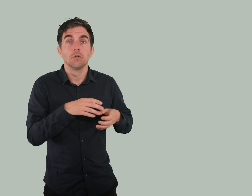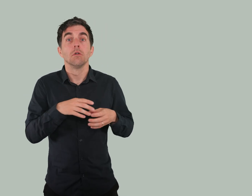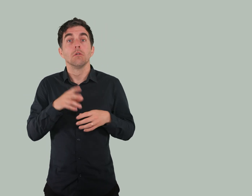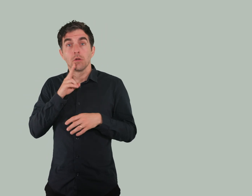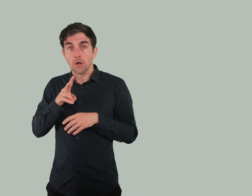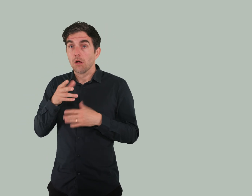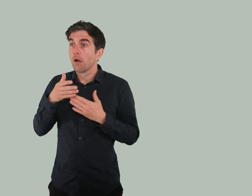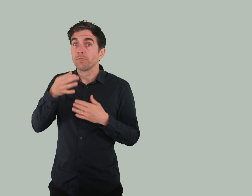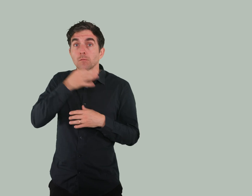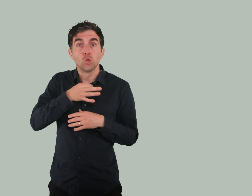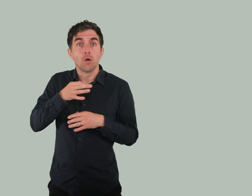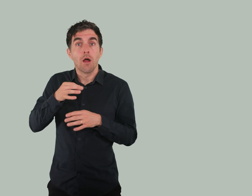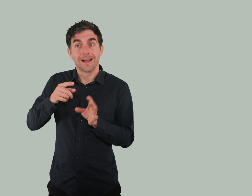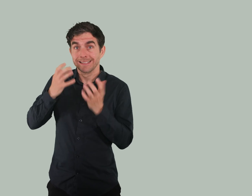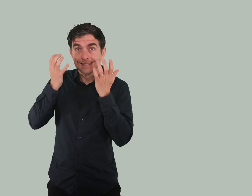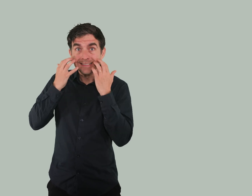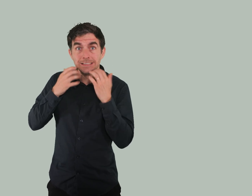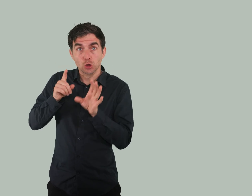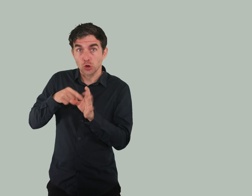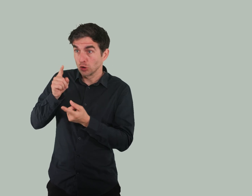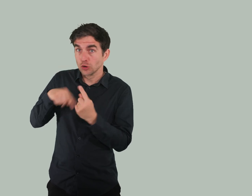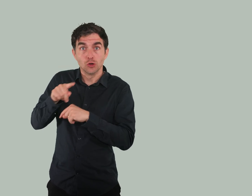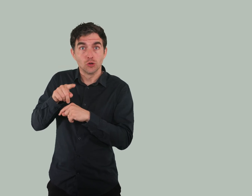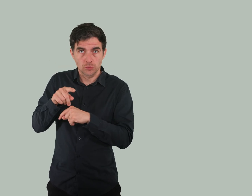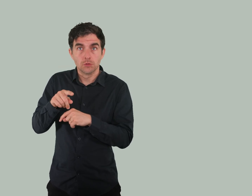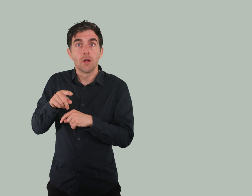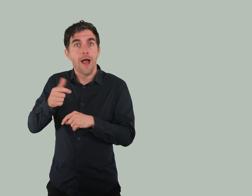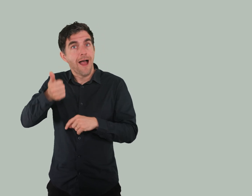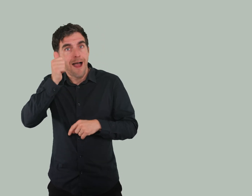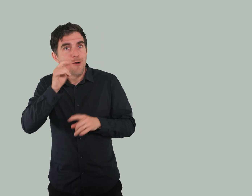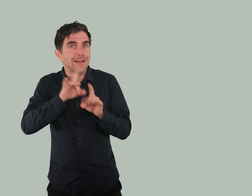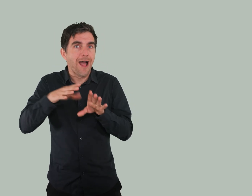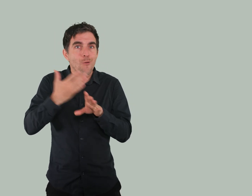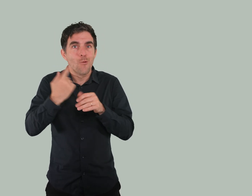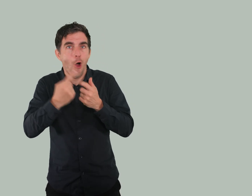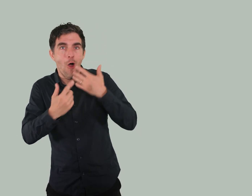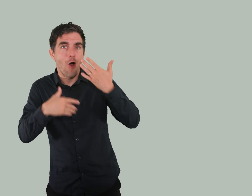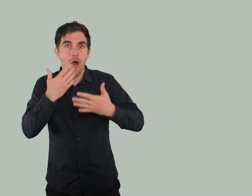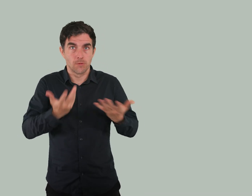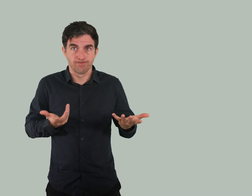246. The upshot is that fewer teenagers now have any experience